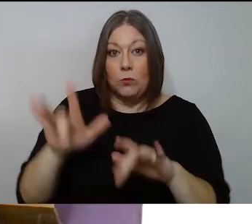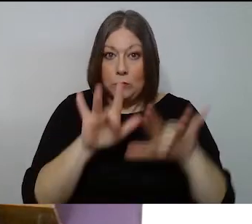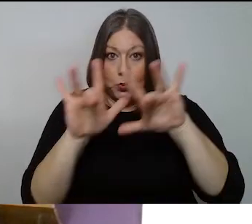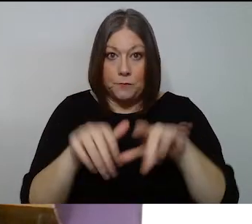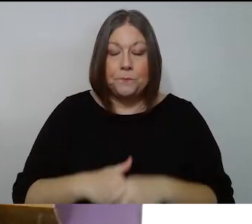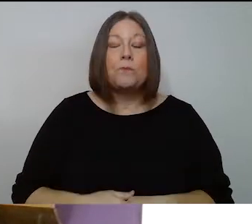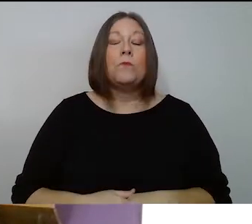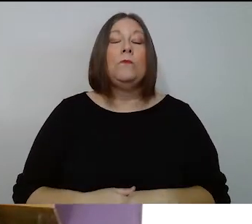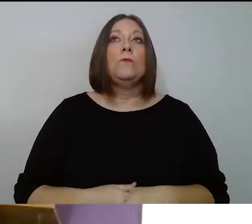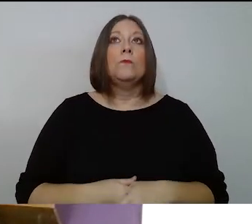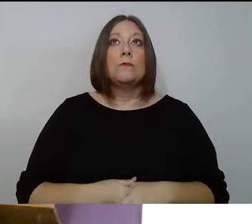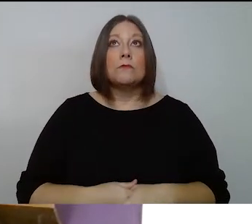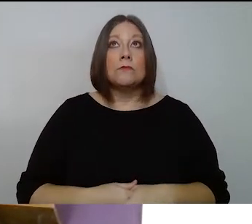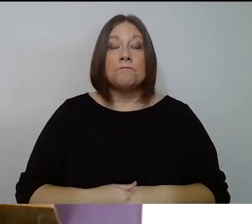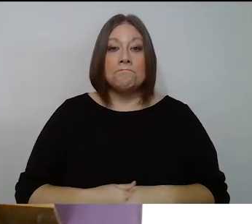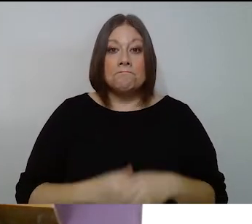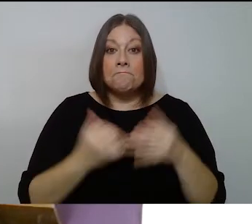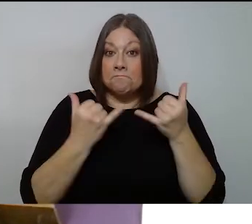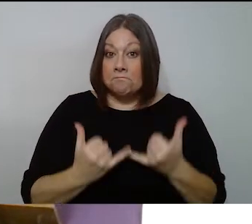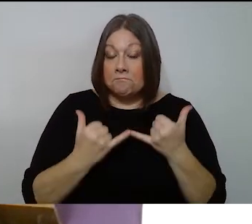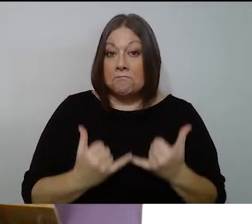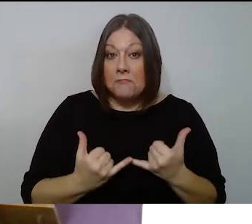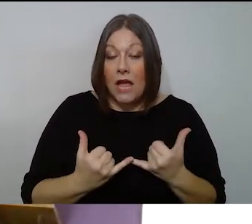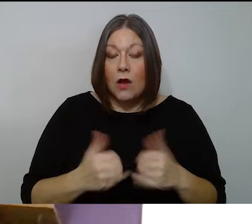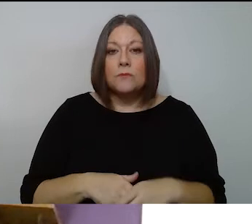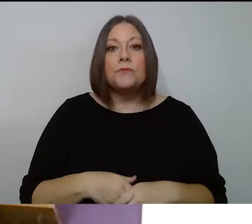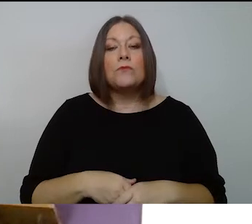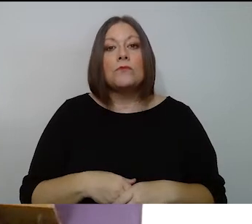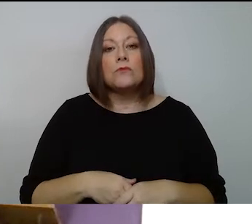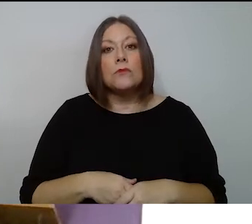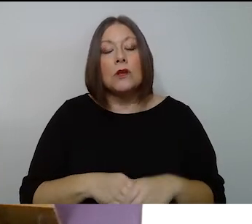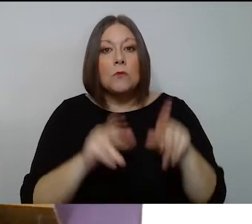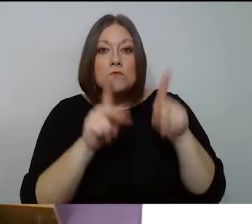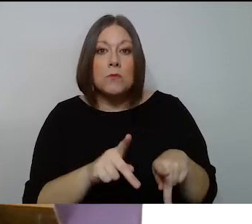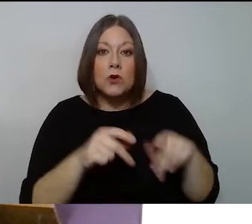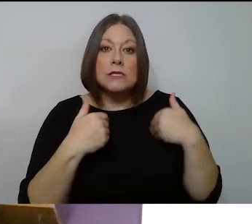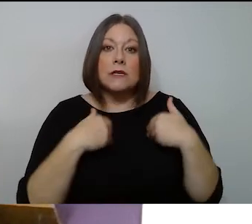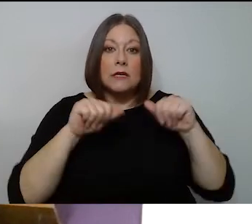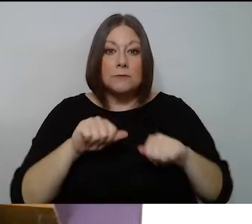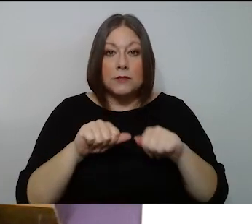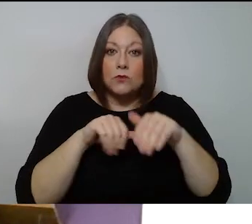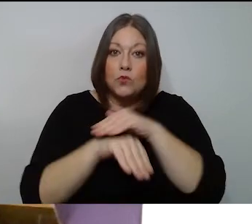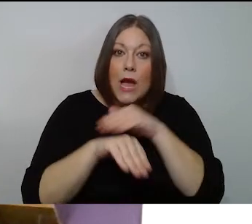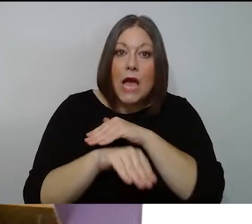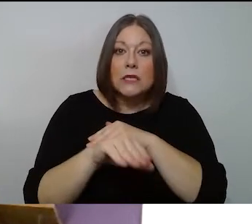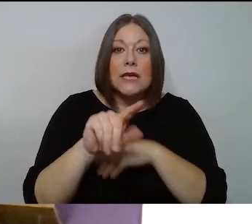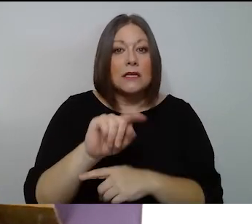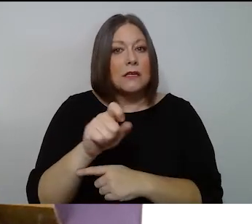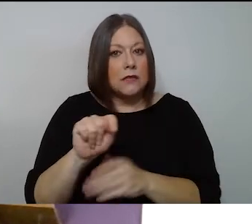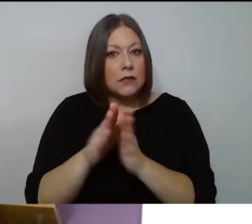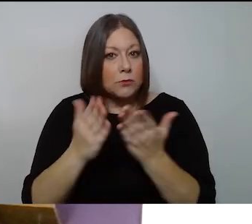Now that is . . . individuals having the ability to access textbook materials online